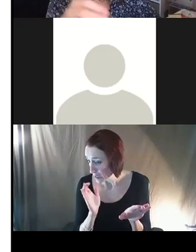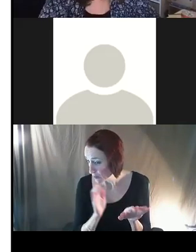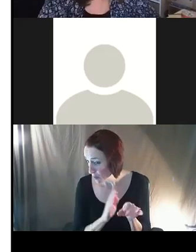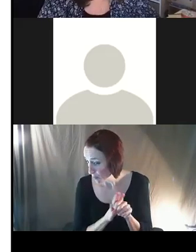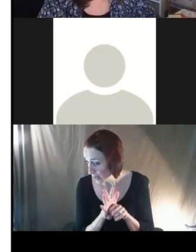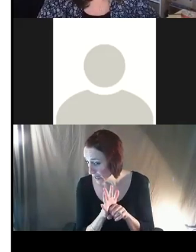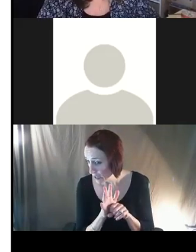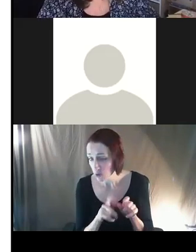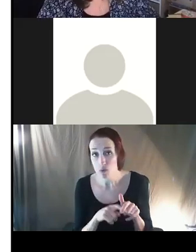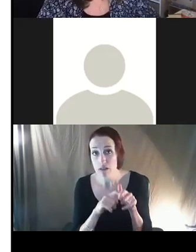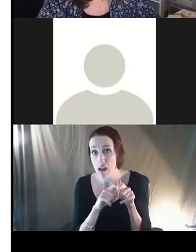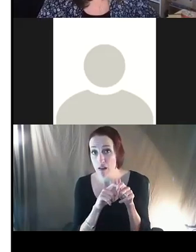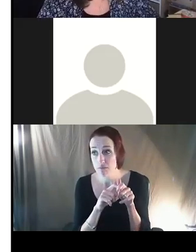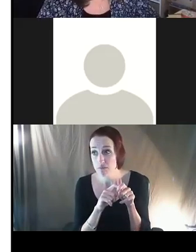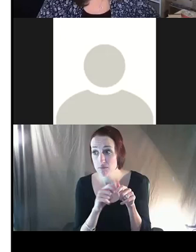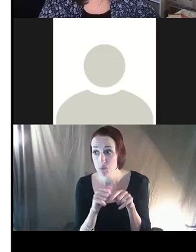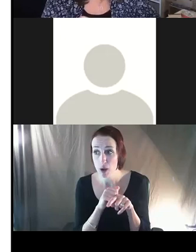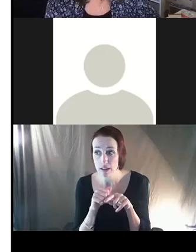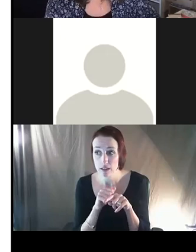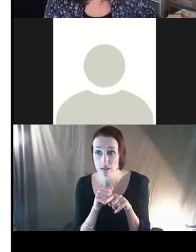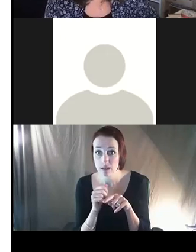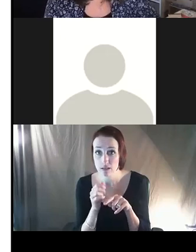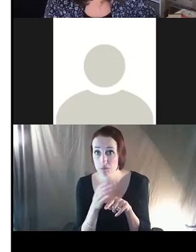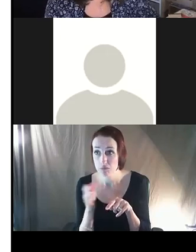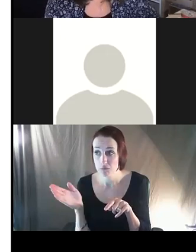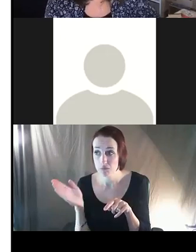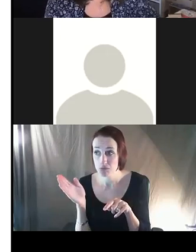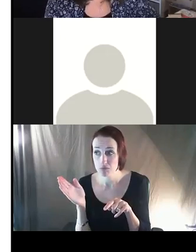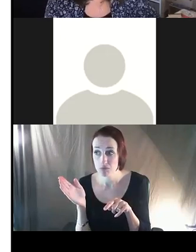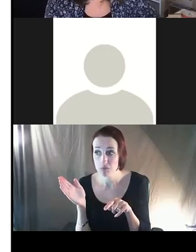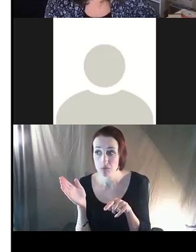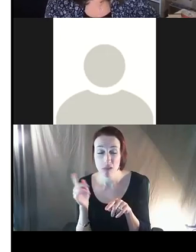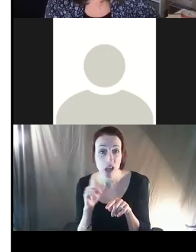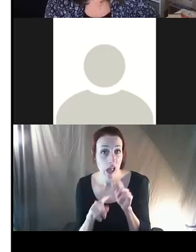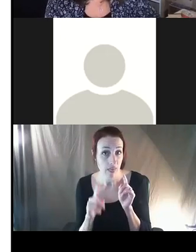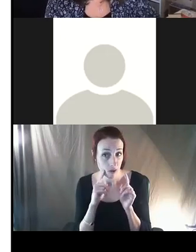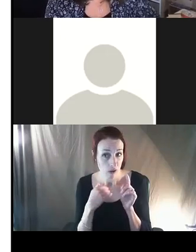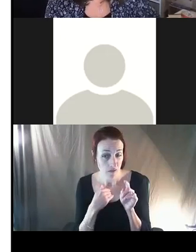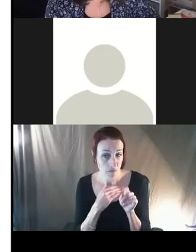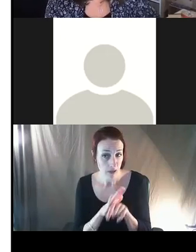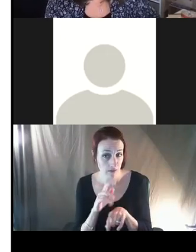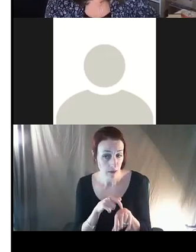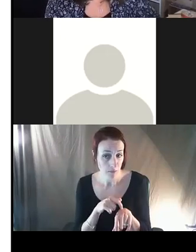Check me on our timing, but I think we actually have it.